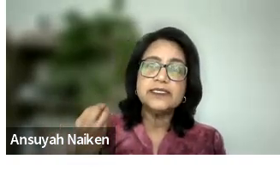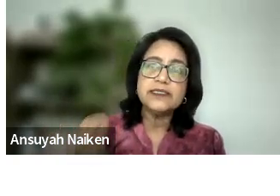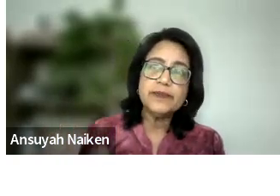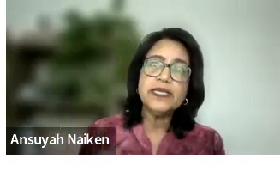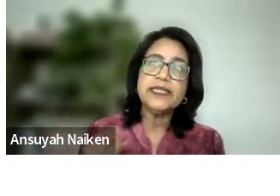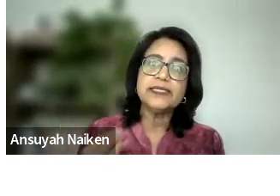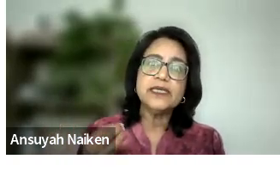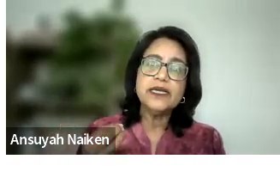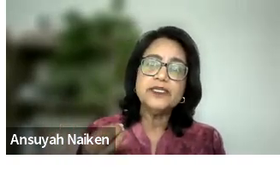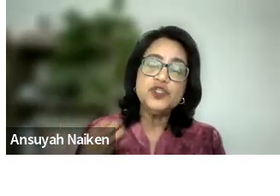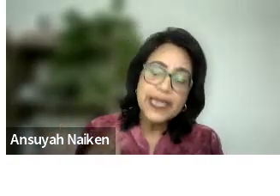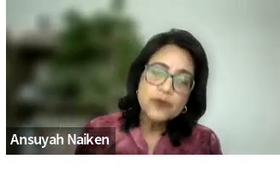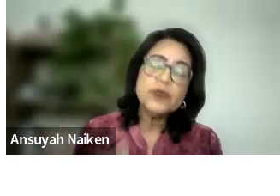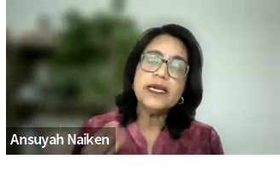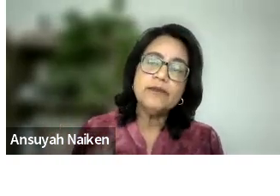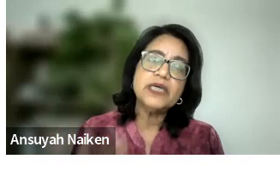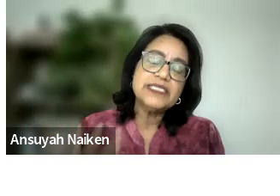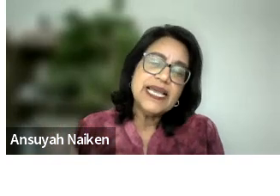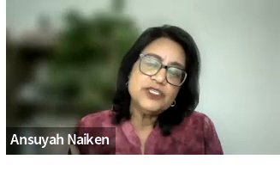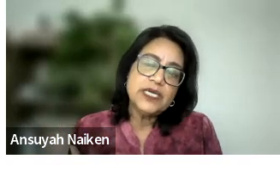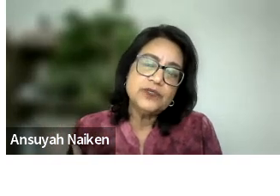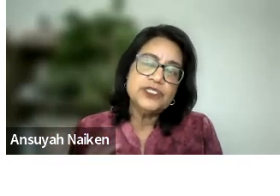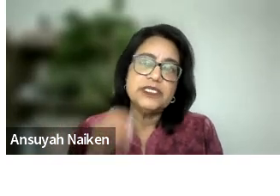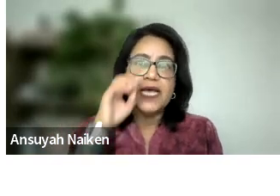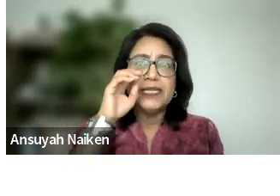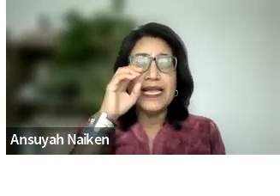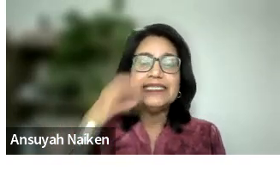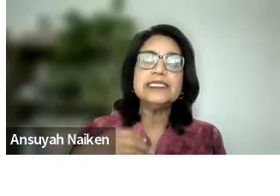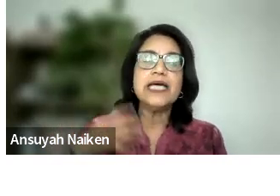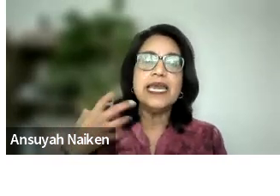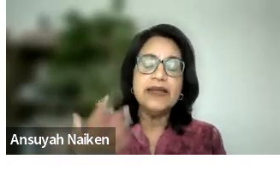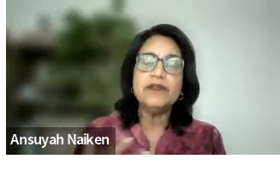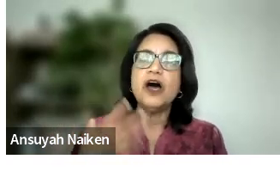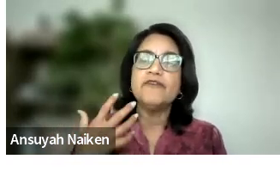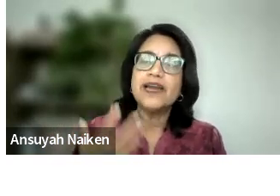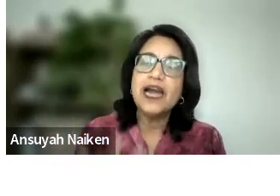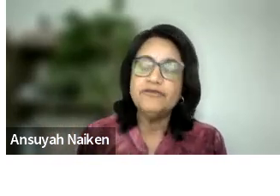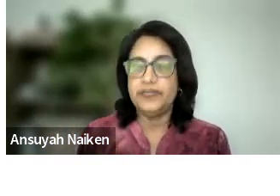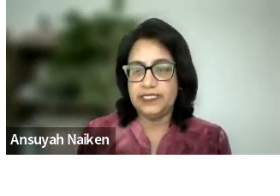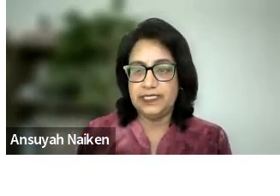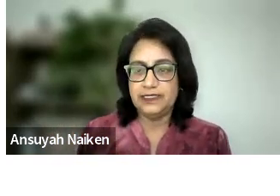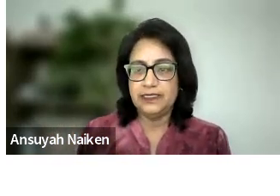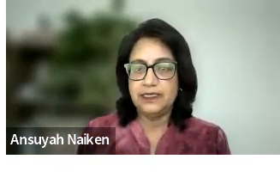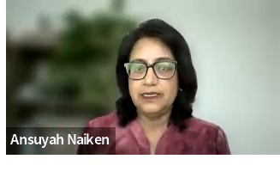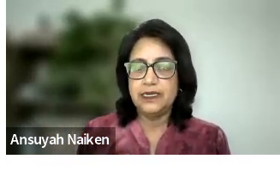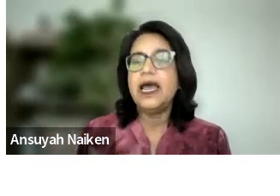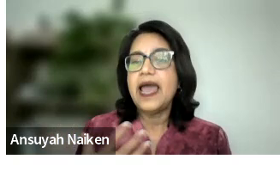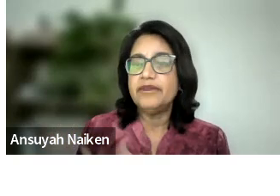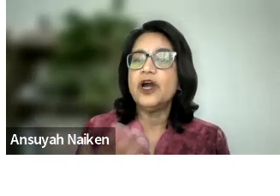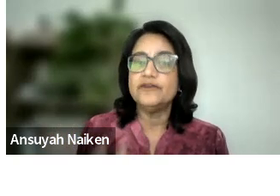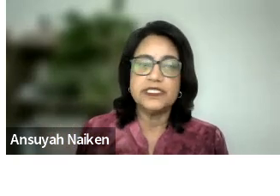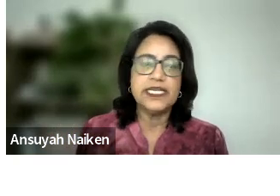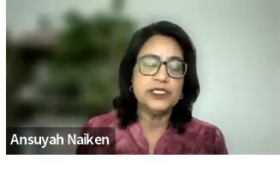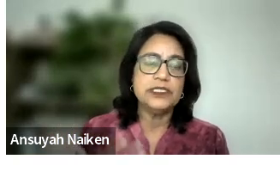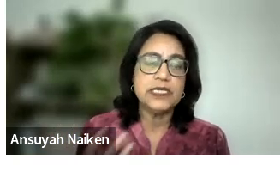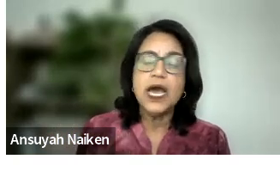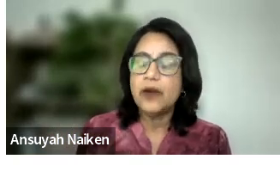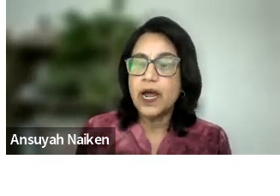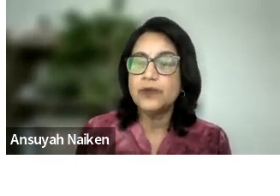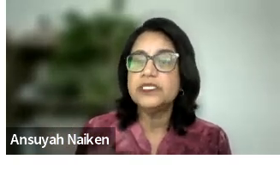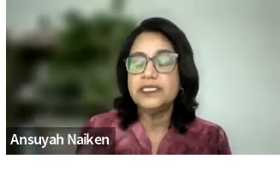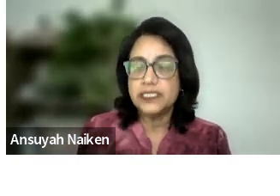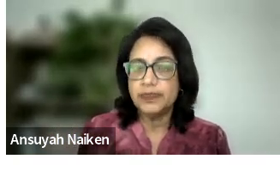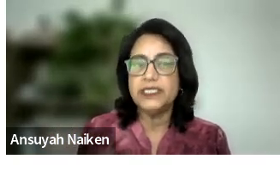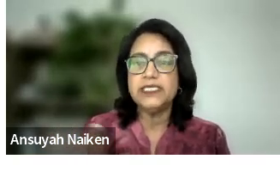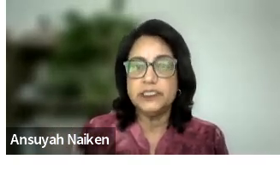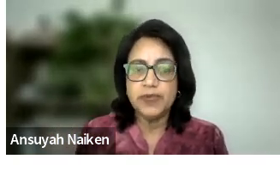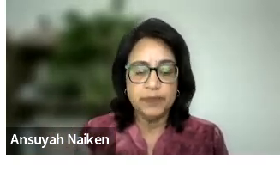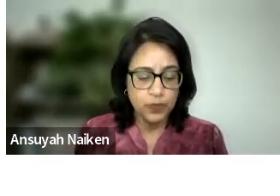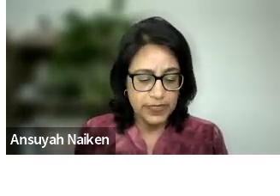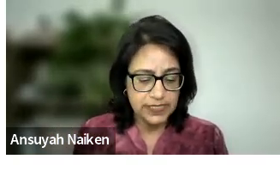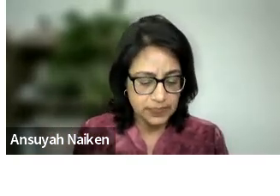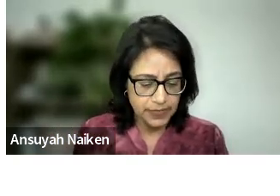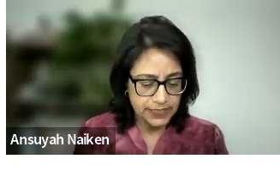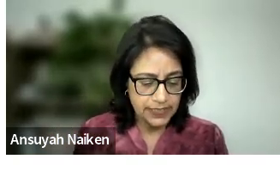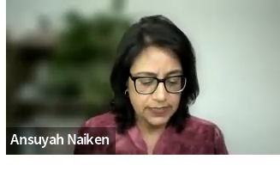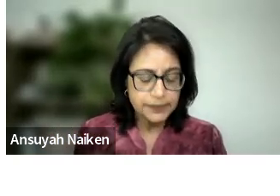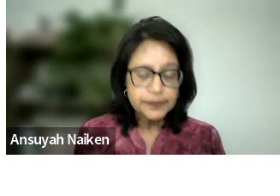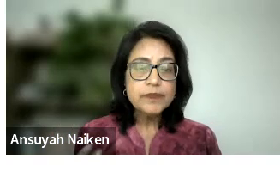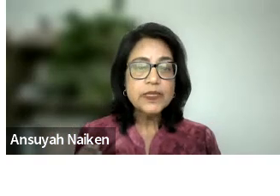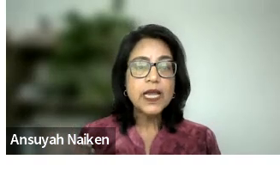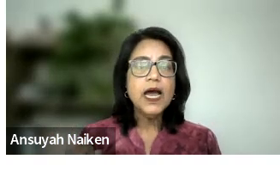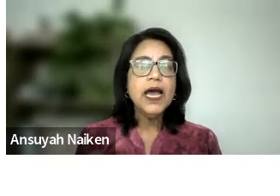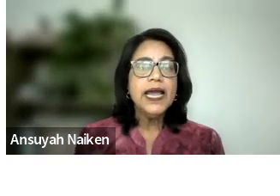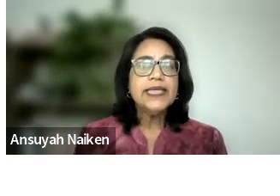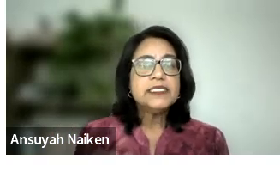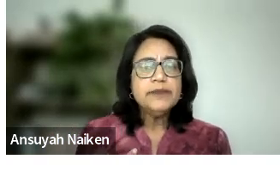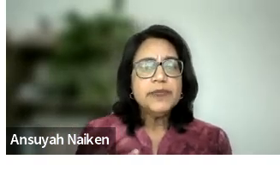So I am not going to talk about it.